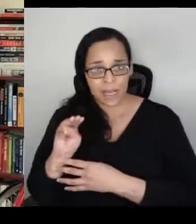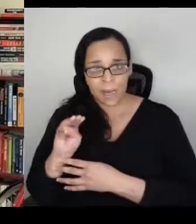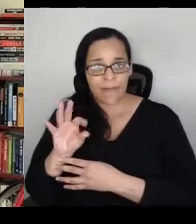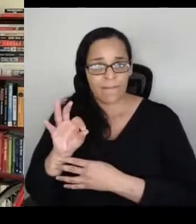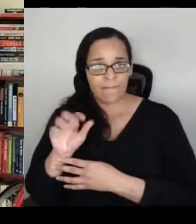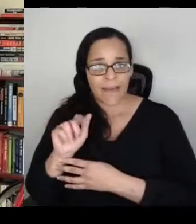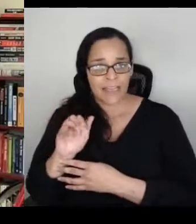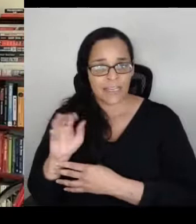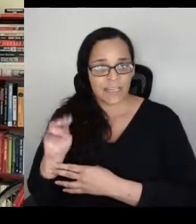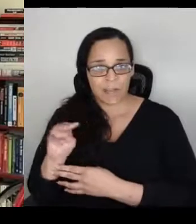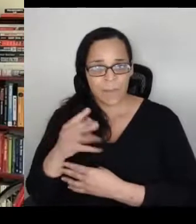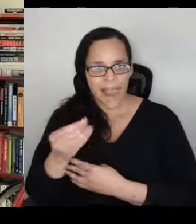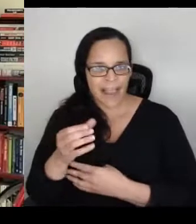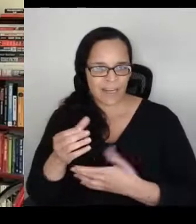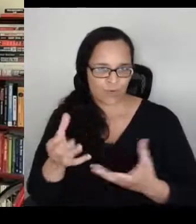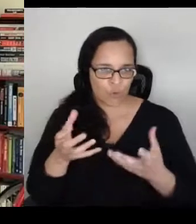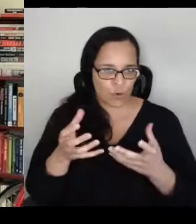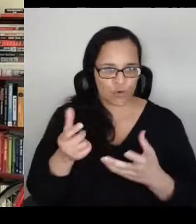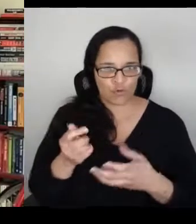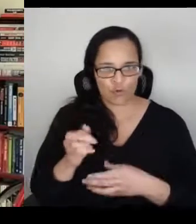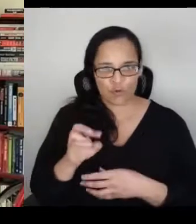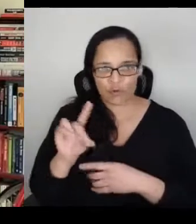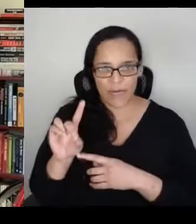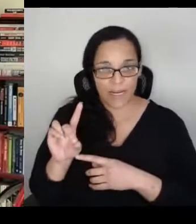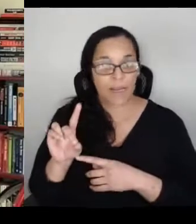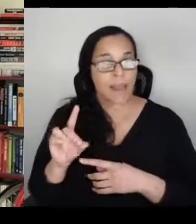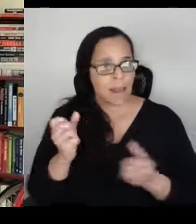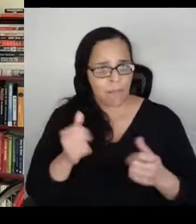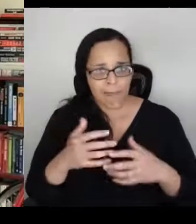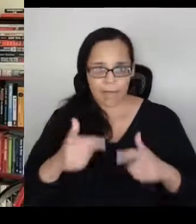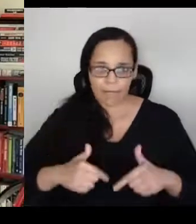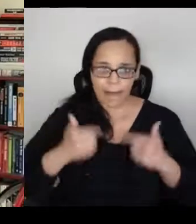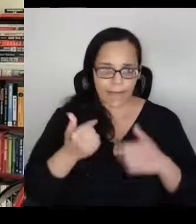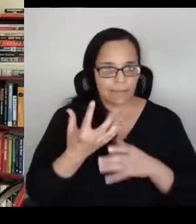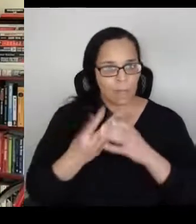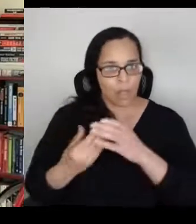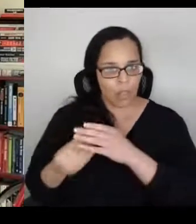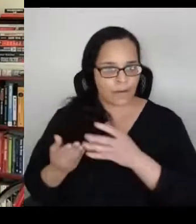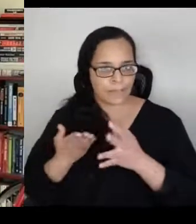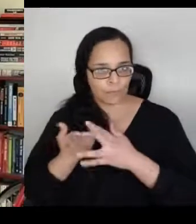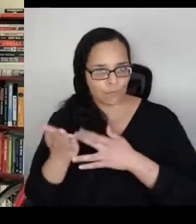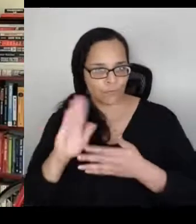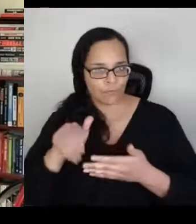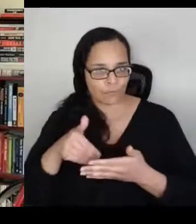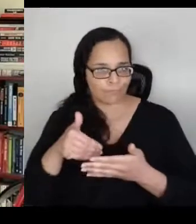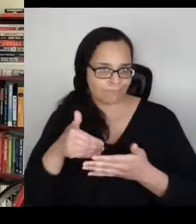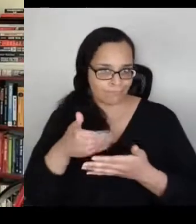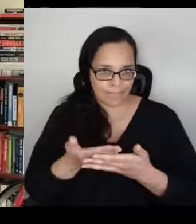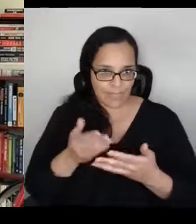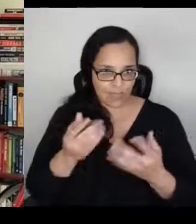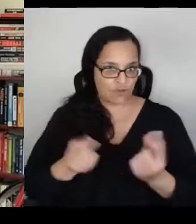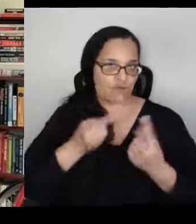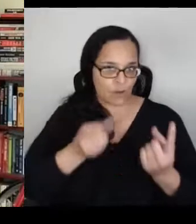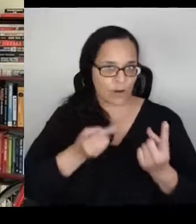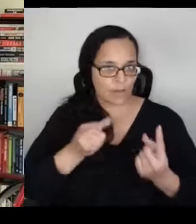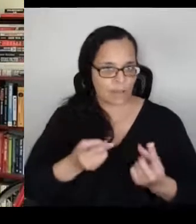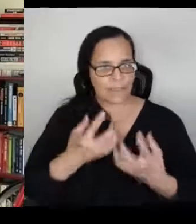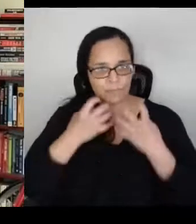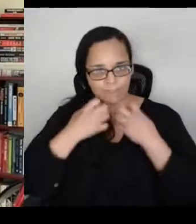Many people have been lost. Many lives have been lost in that struggle, and we hold all those people close. We value their lives